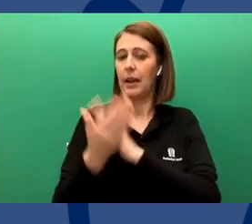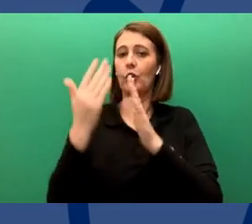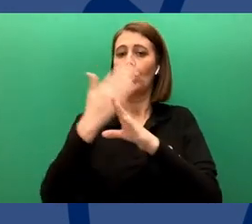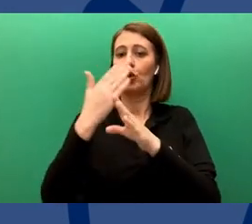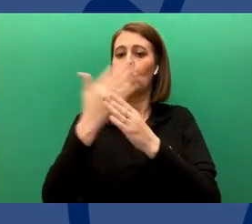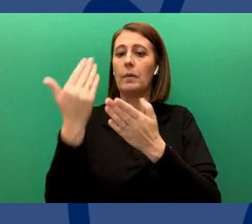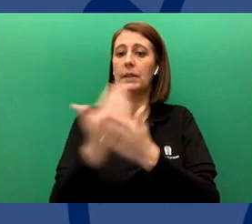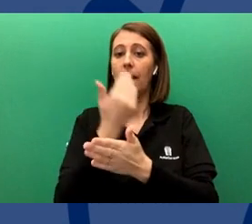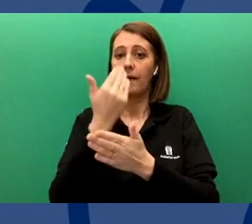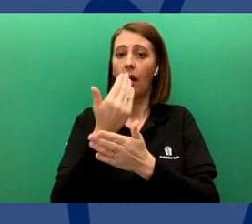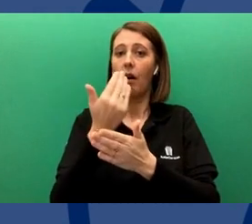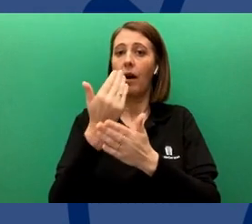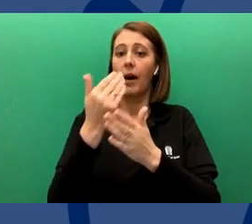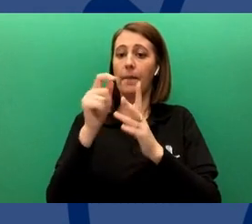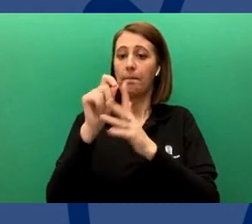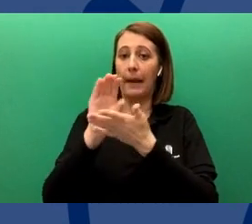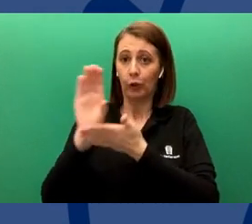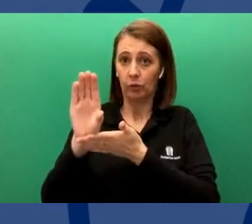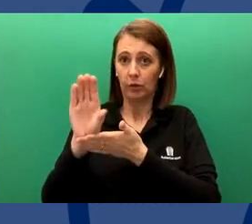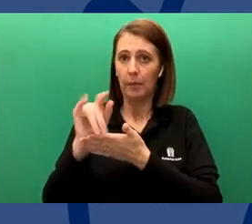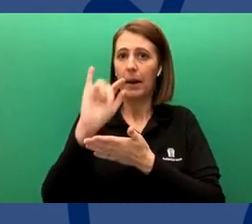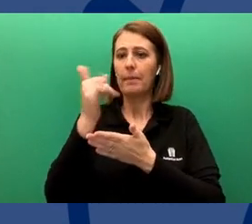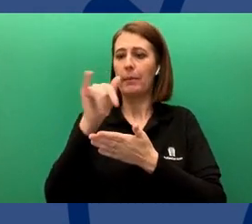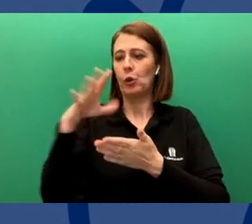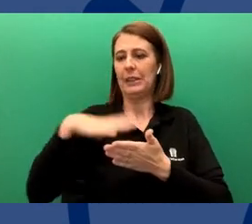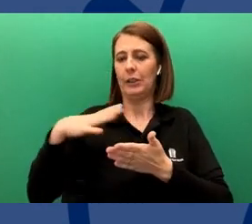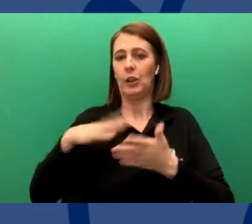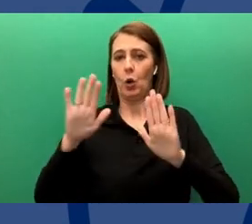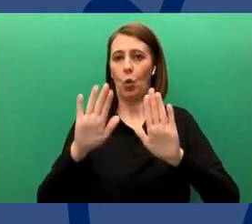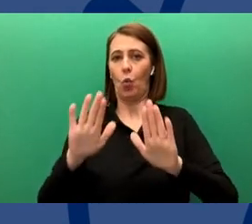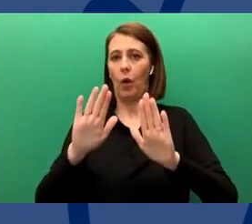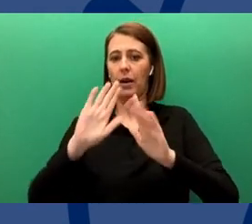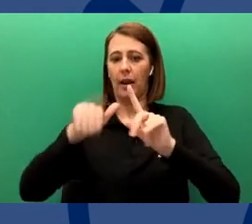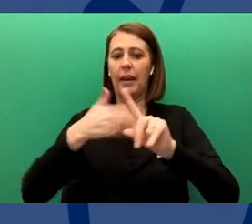but you might just have to wait until the revenues actually do decline before making